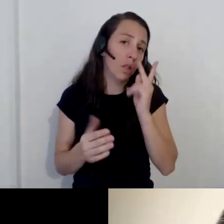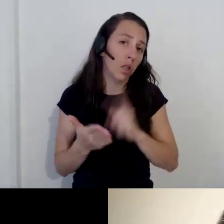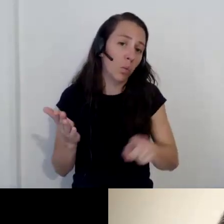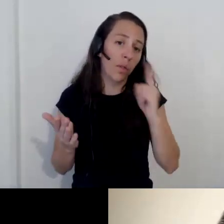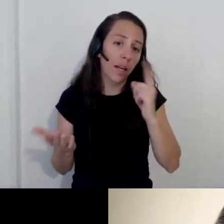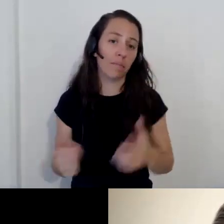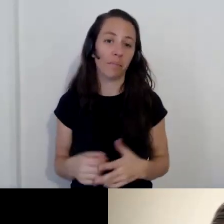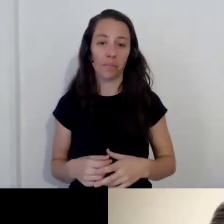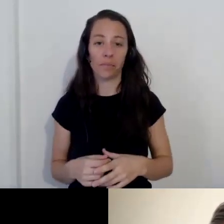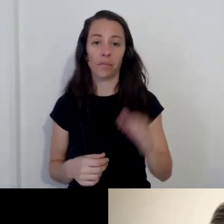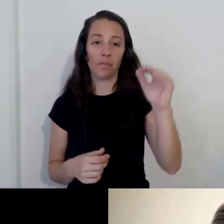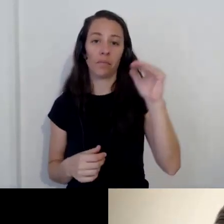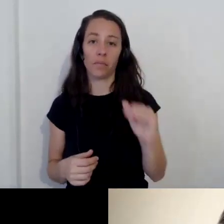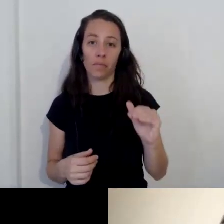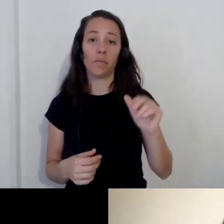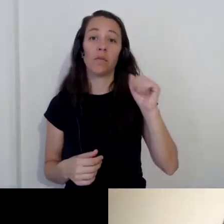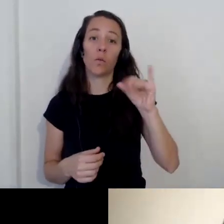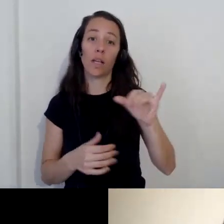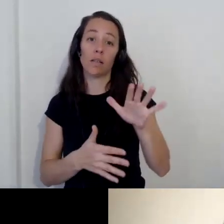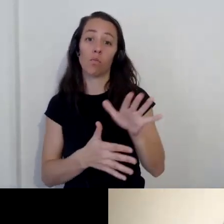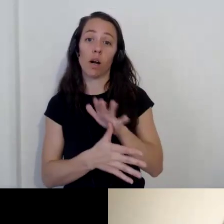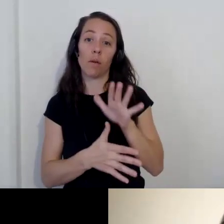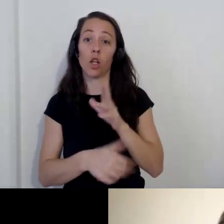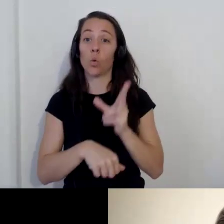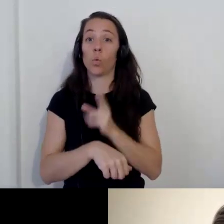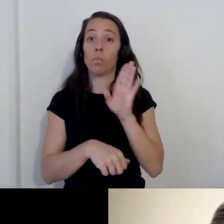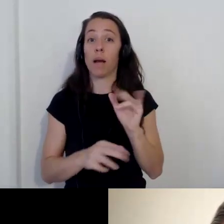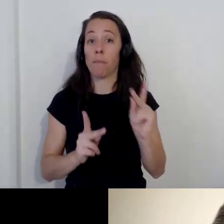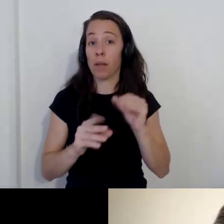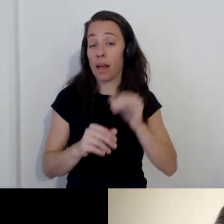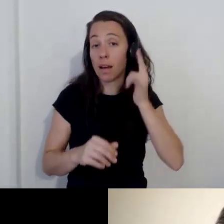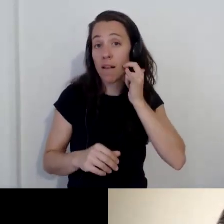Is Making Space primarily used by people in California?